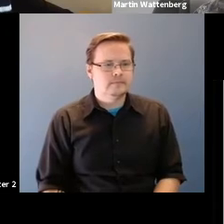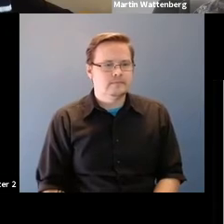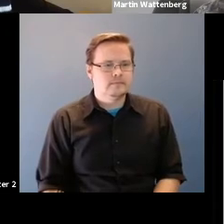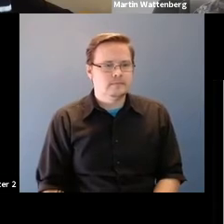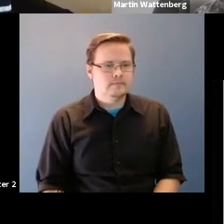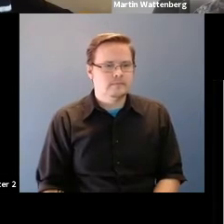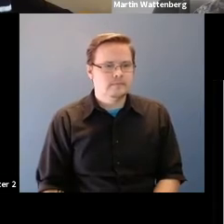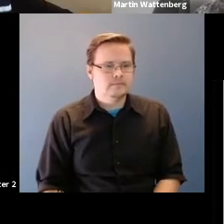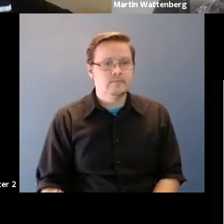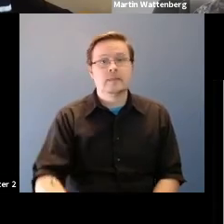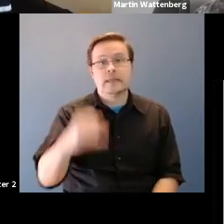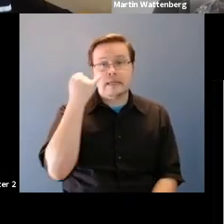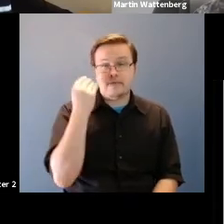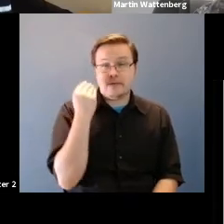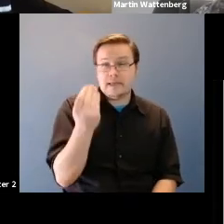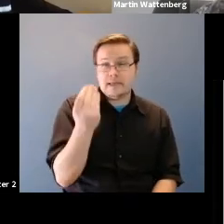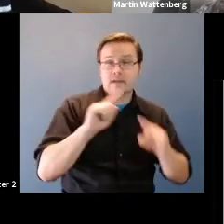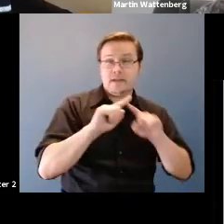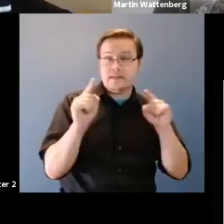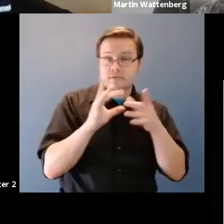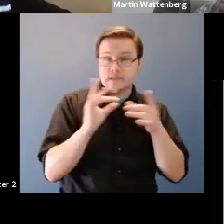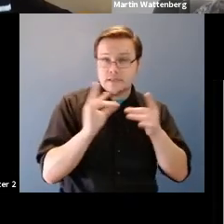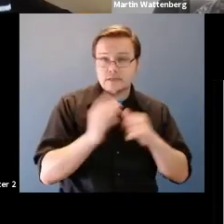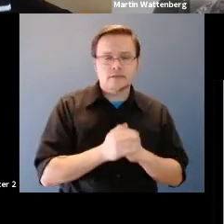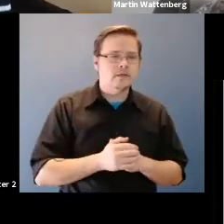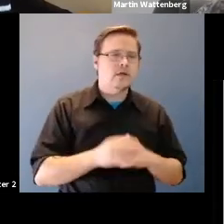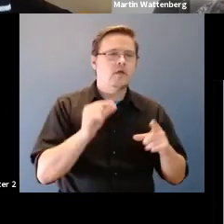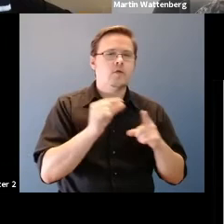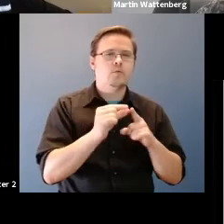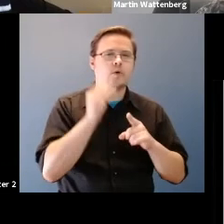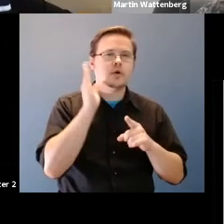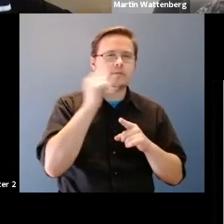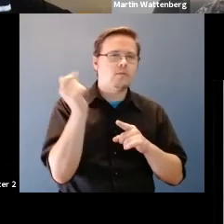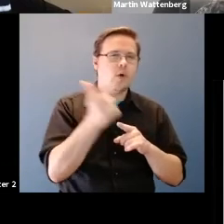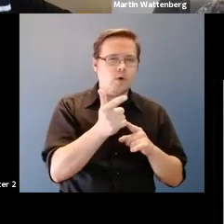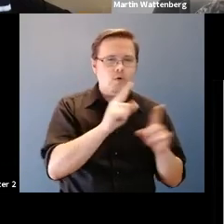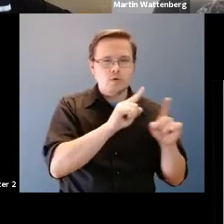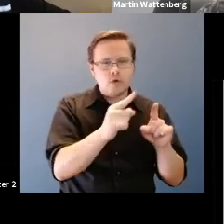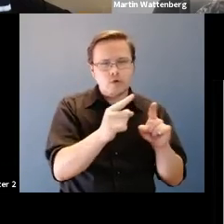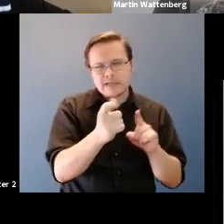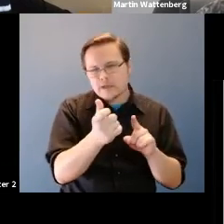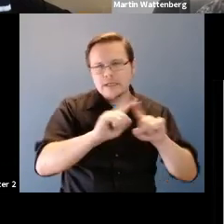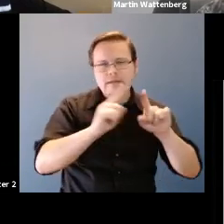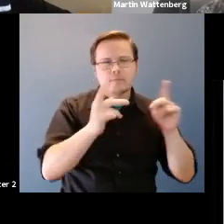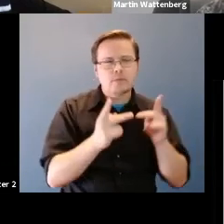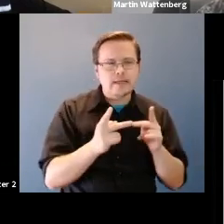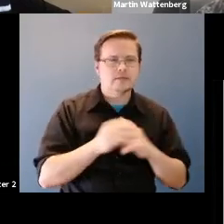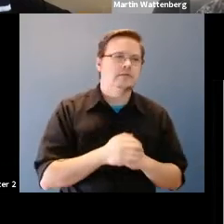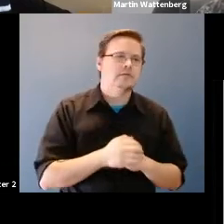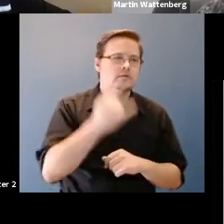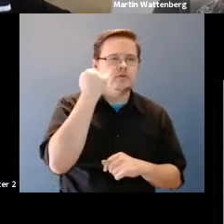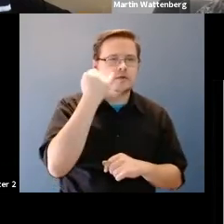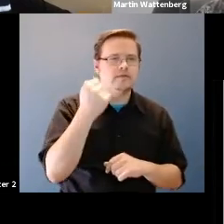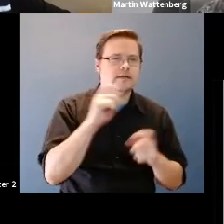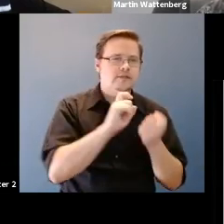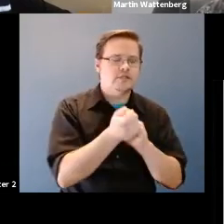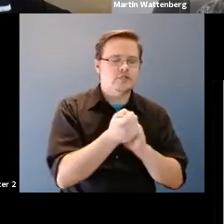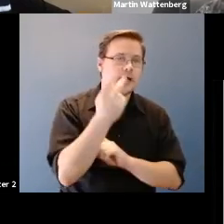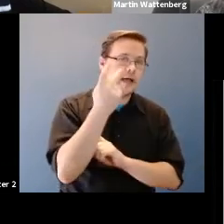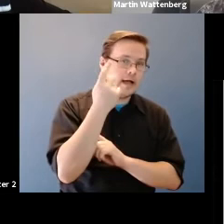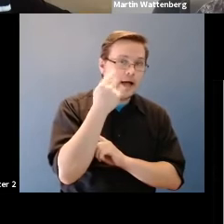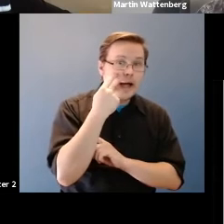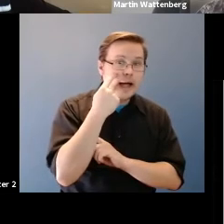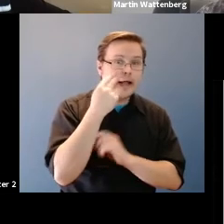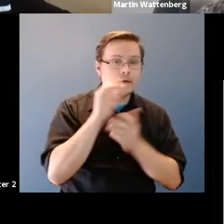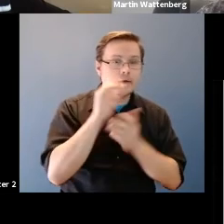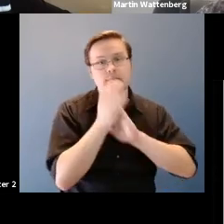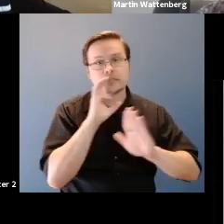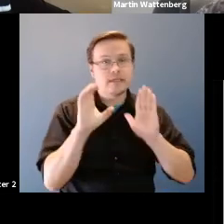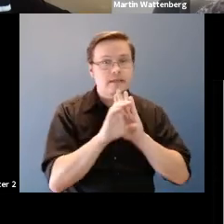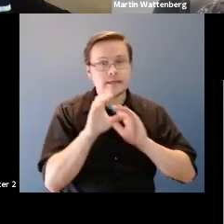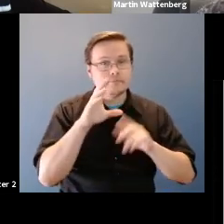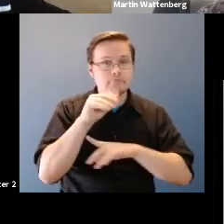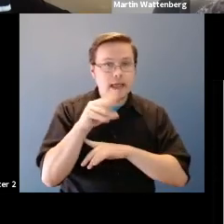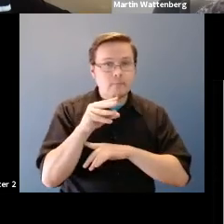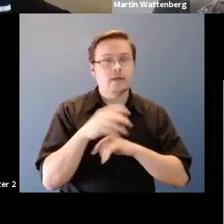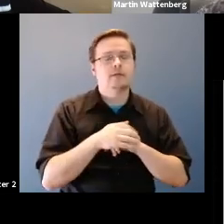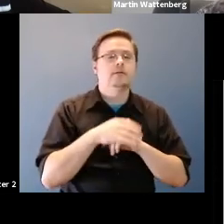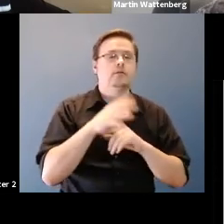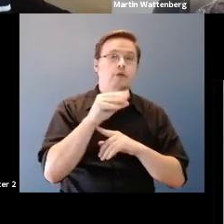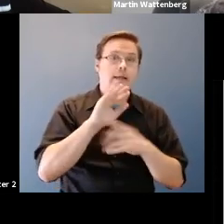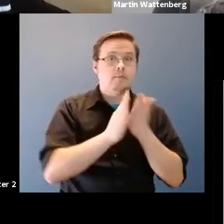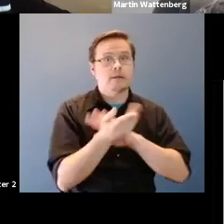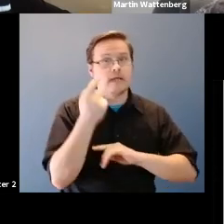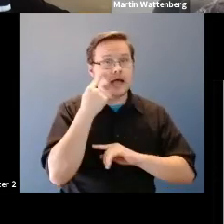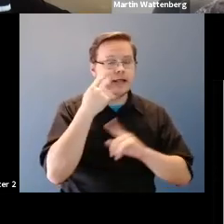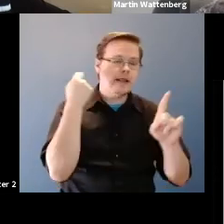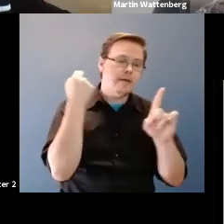Martin Wattenberg: If I give it a different sentence, the words will go all go into a slightly different place so if I changed like I to camera or camera to I that will actually be effectively a position at every embed next slide please.